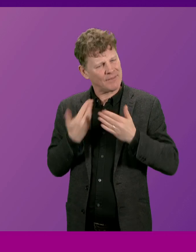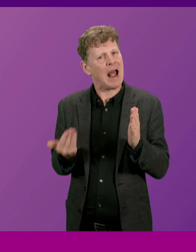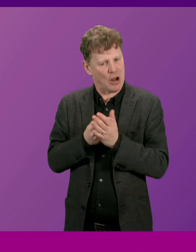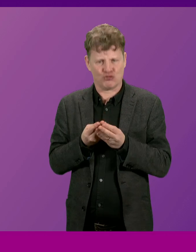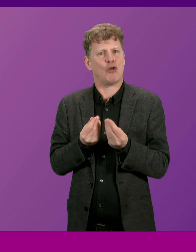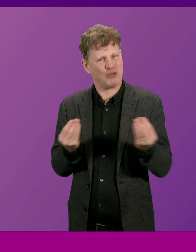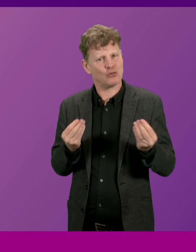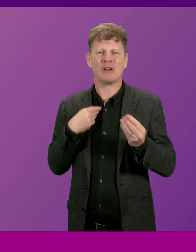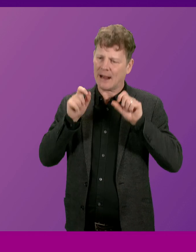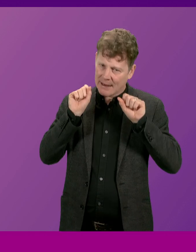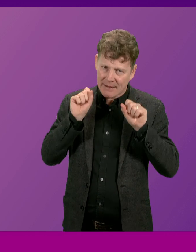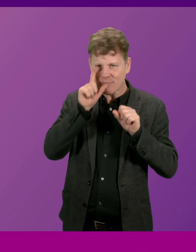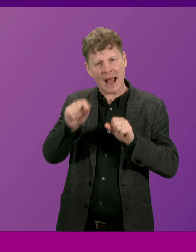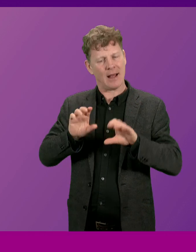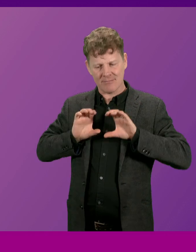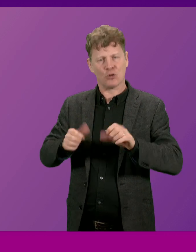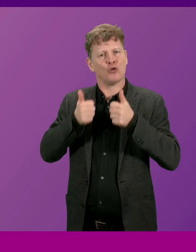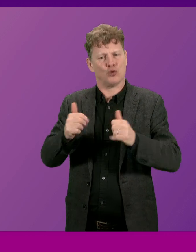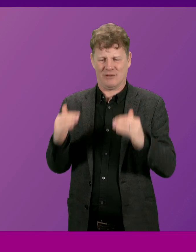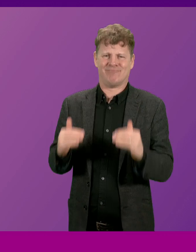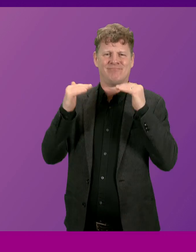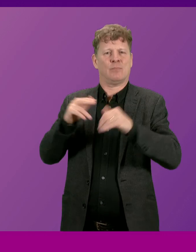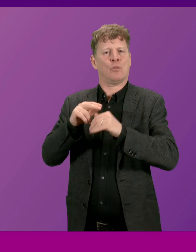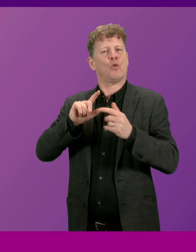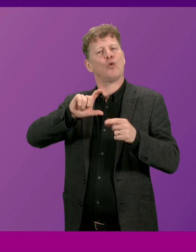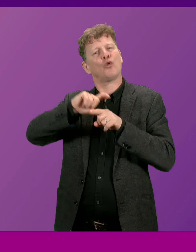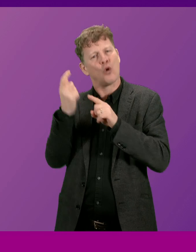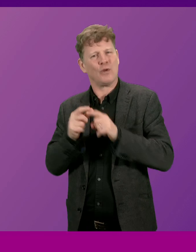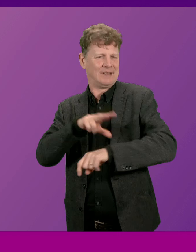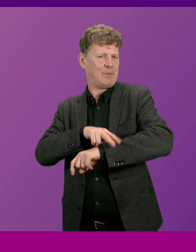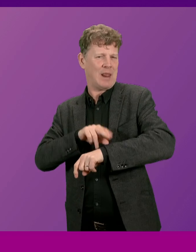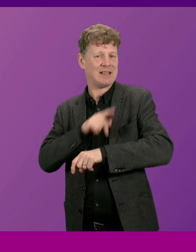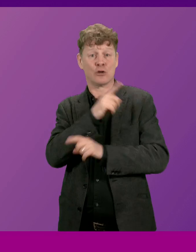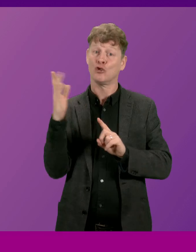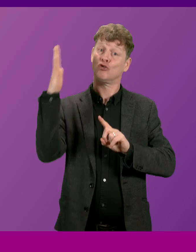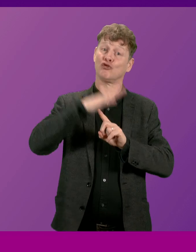effective community policing. I am advised on that point by the chief constable of Police Scotland.